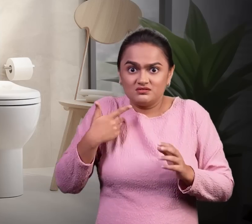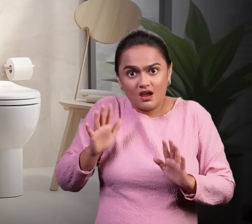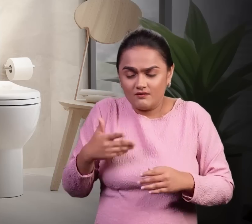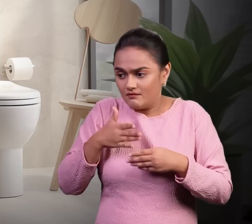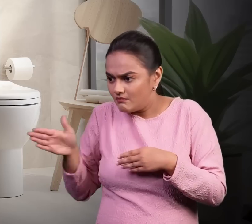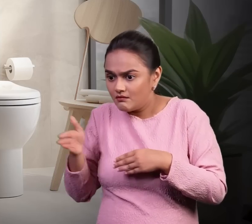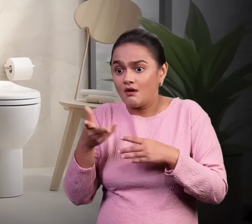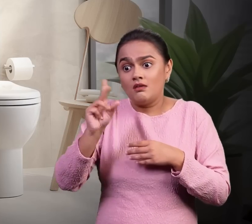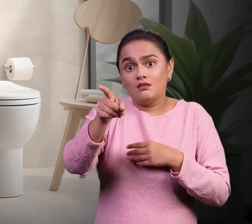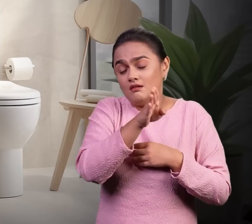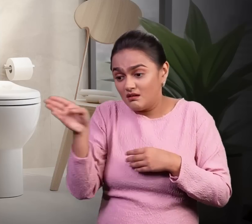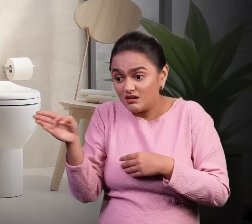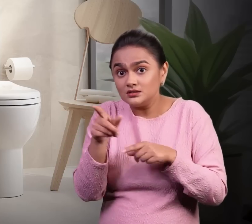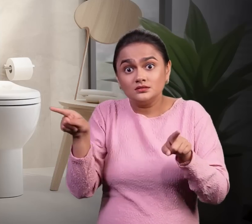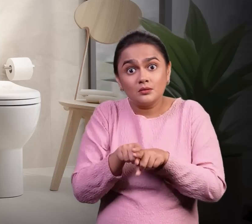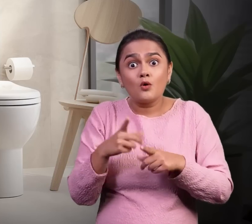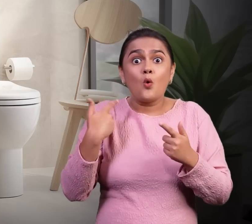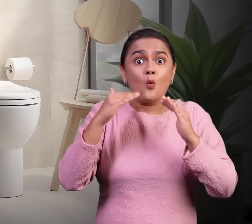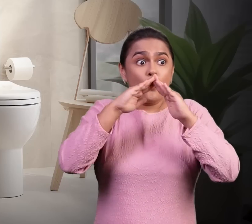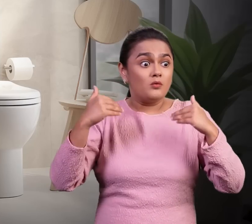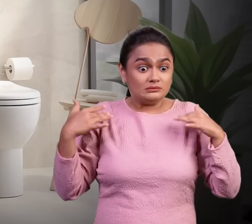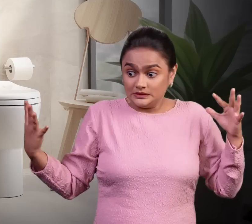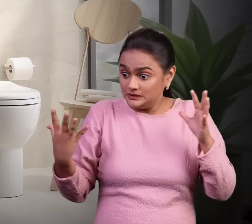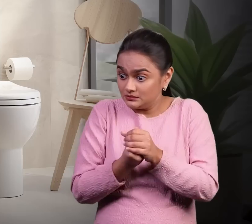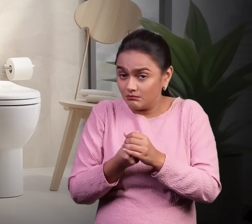or living in the same house can transmit HIV.